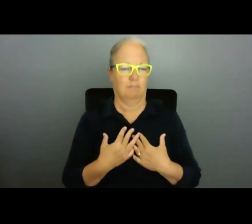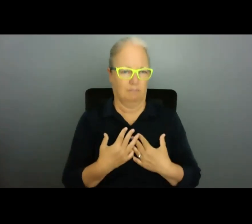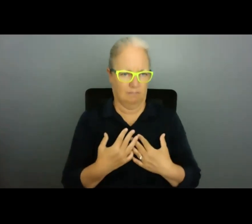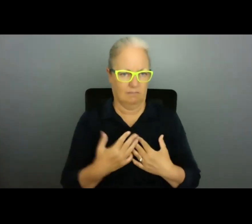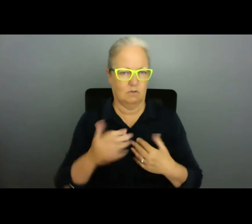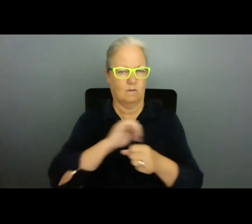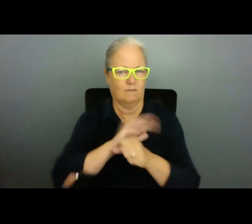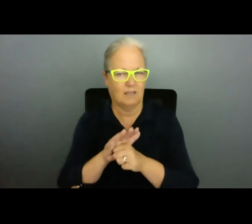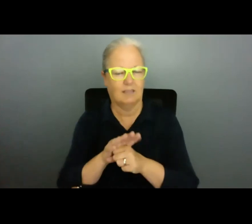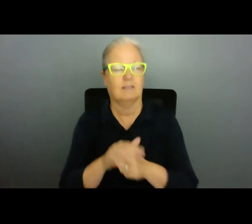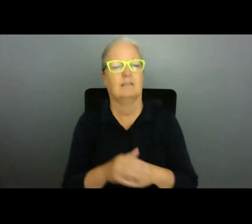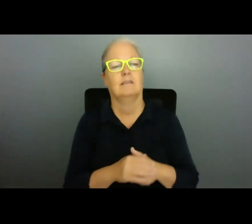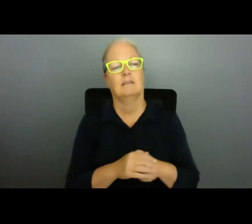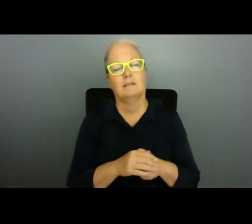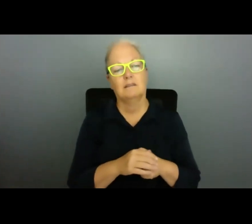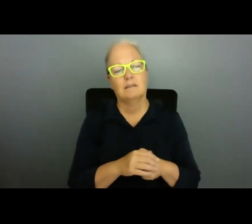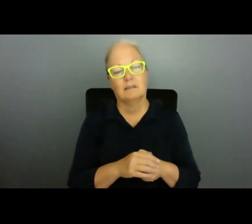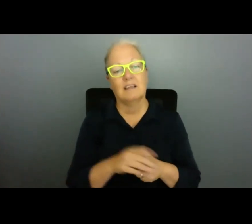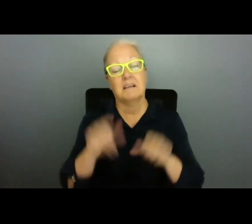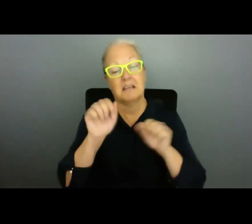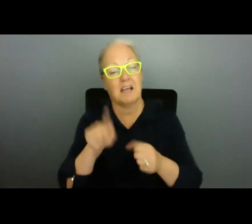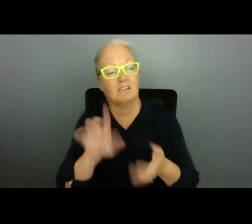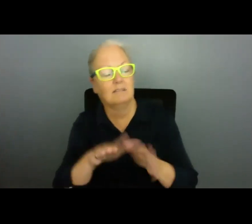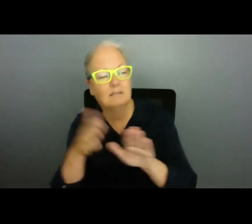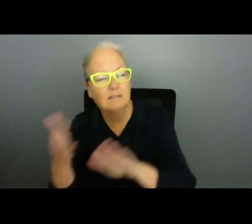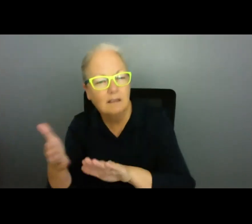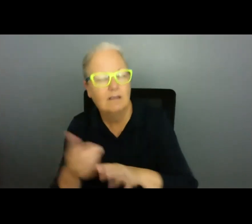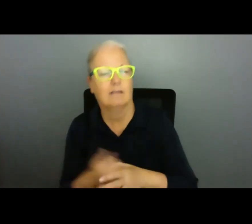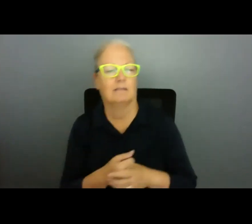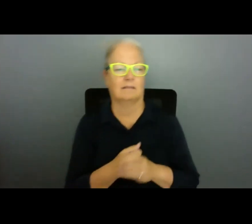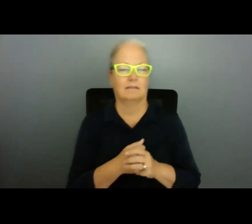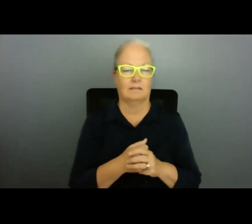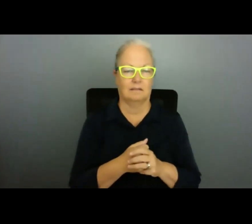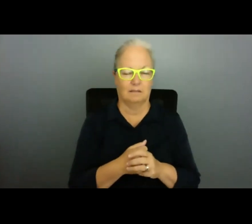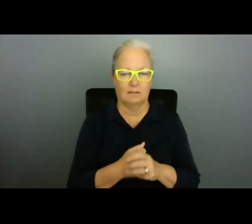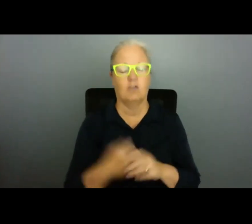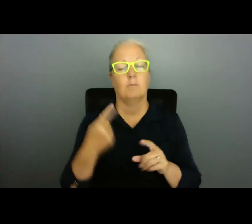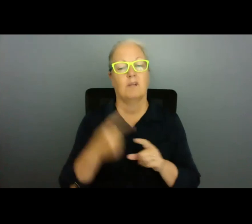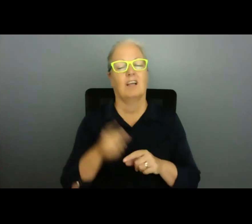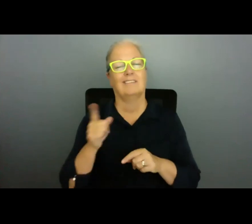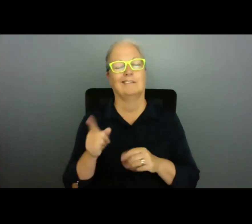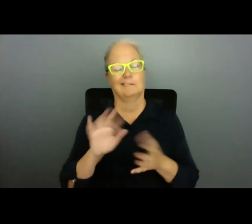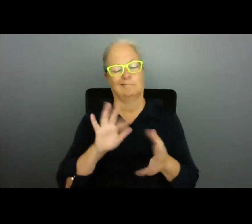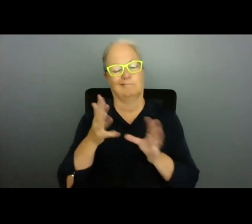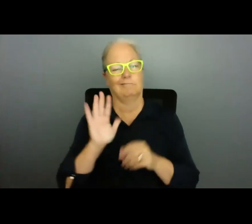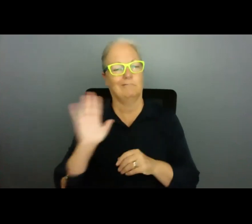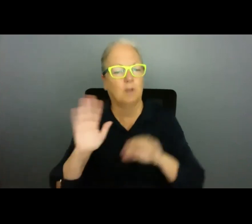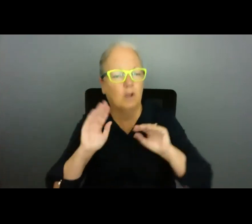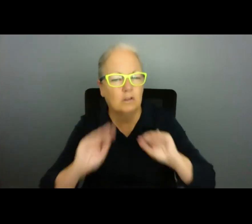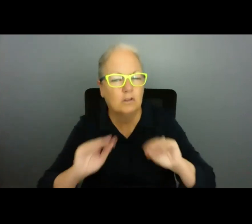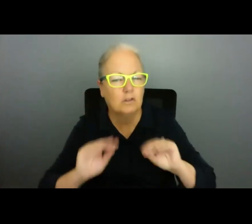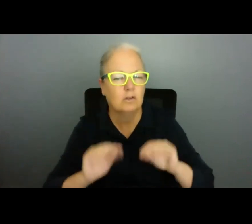mentioned an economic uncertainty and the lack or loss of employment have had a fundamental impact